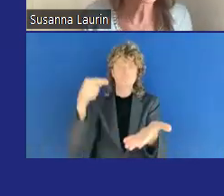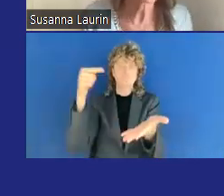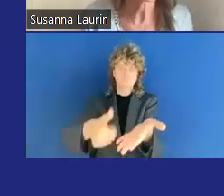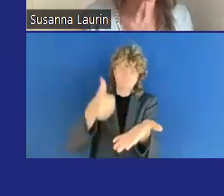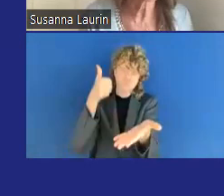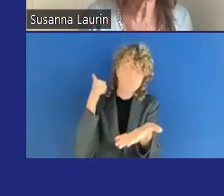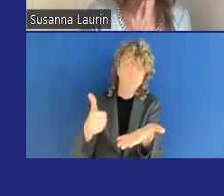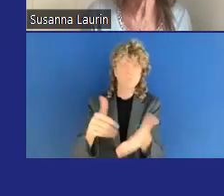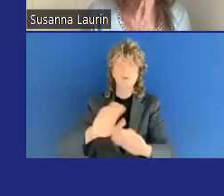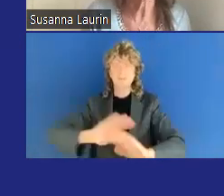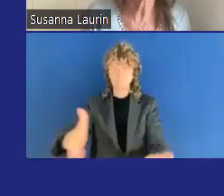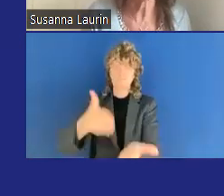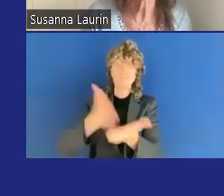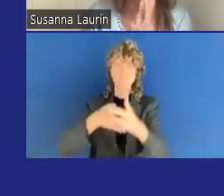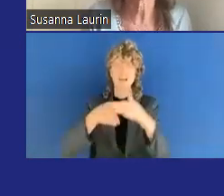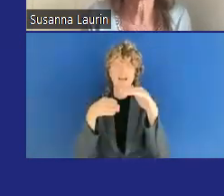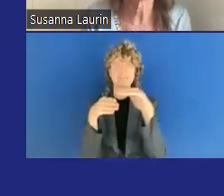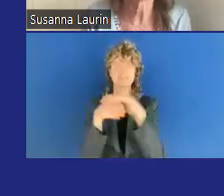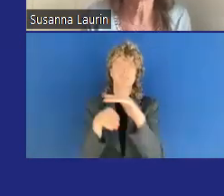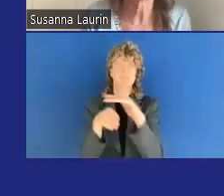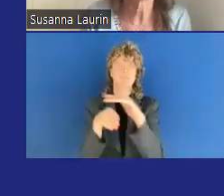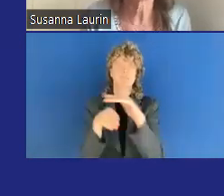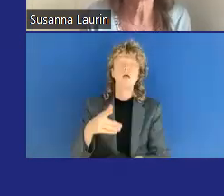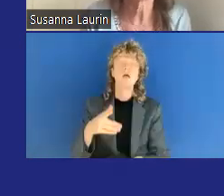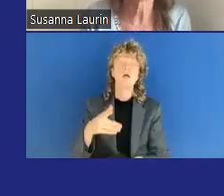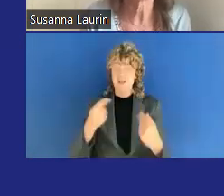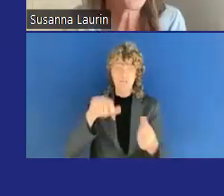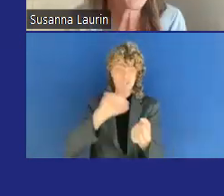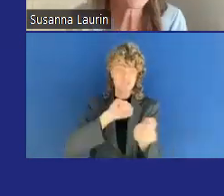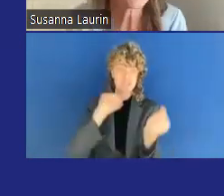and talk to the market players and tell them this is what we want and this is what we want need.